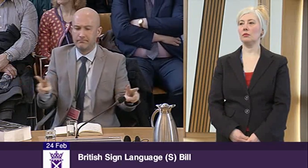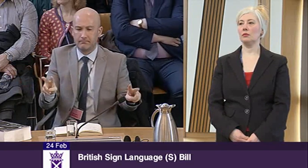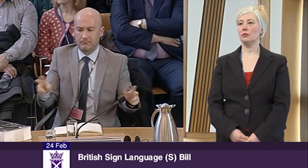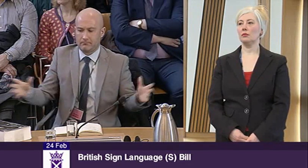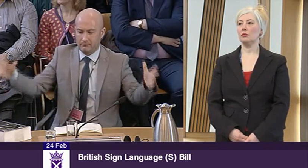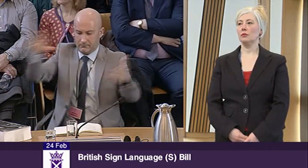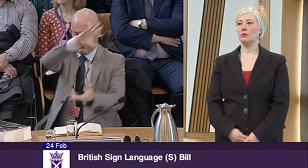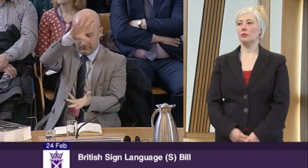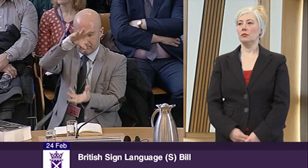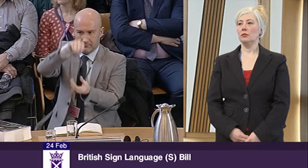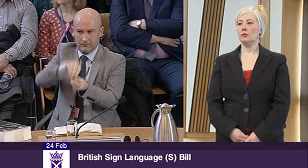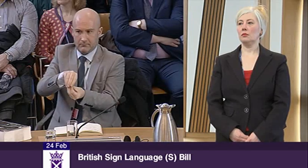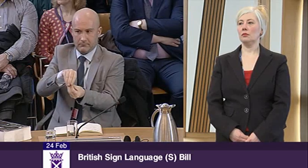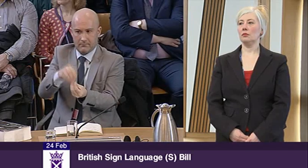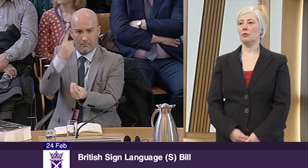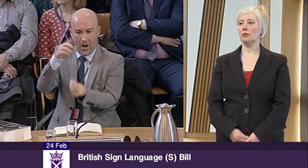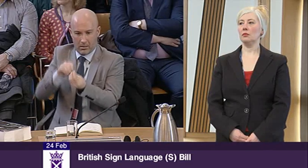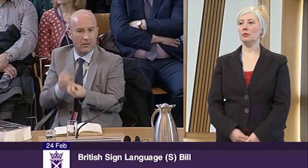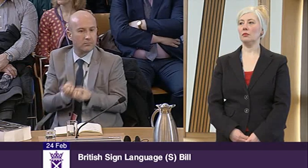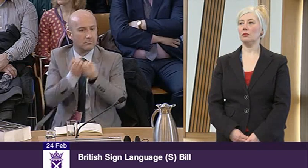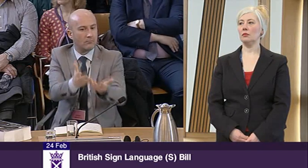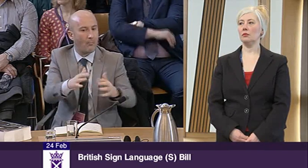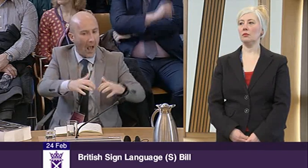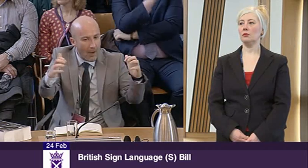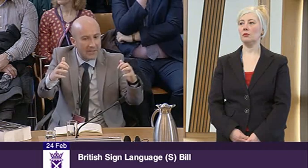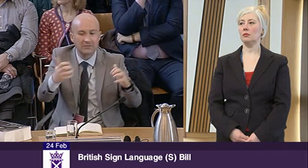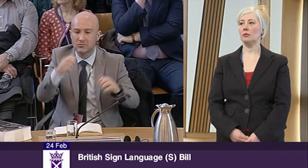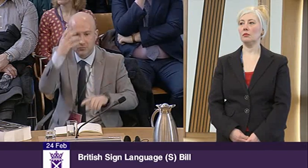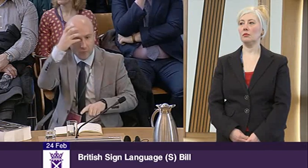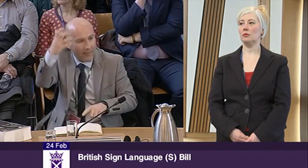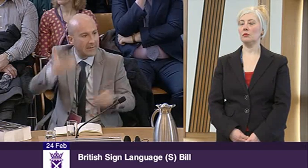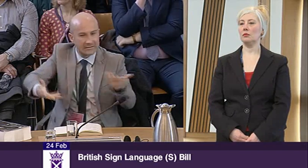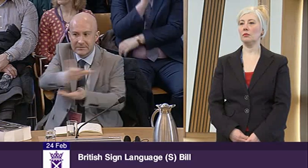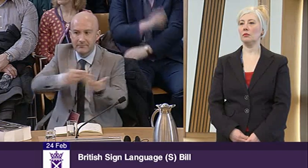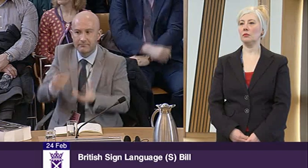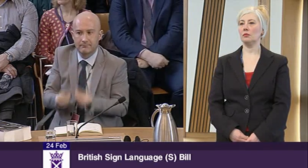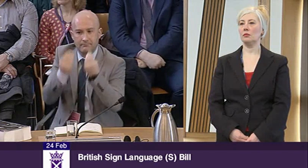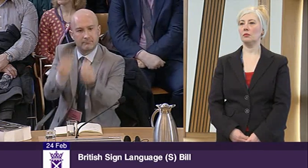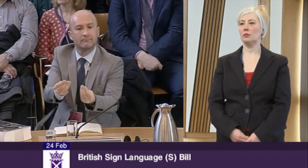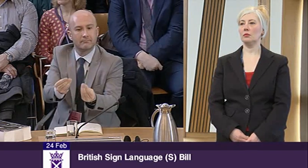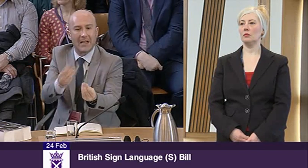and so on. However, the minister is the person who needs to take that overview, summarise